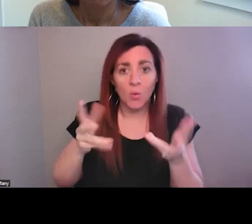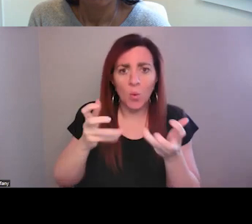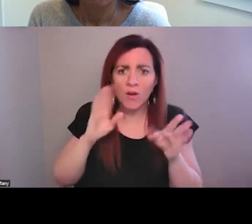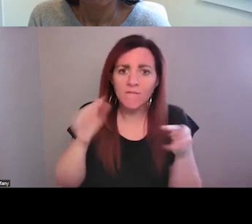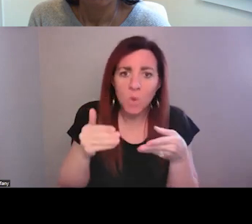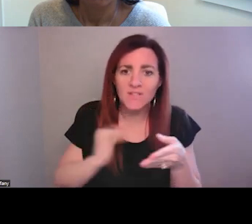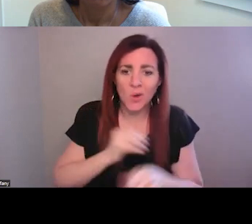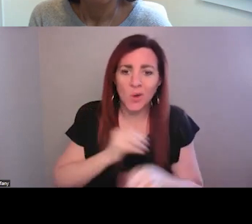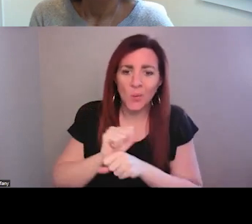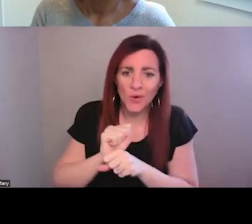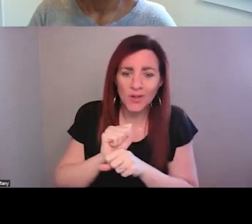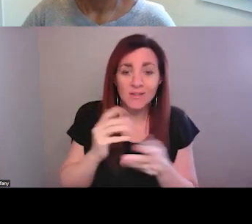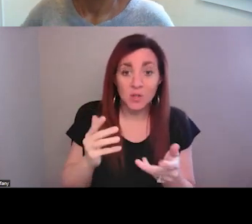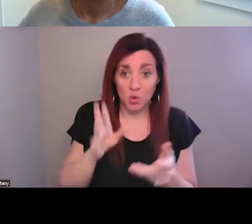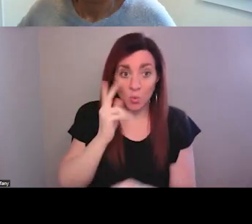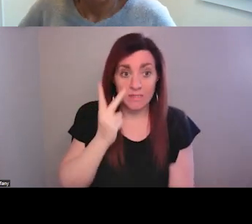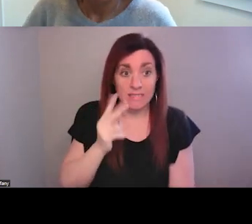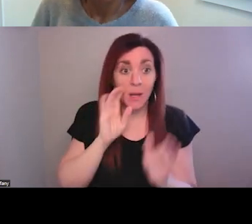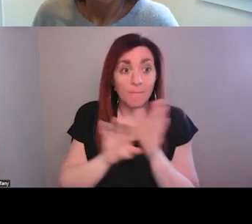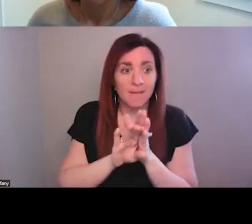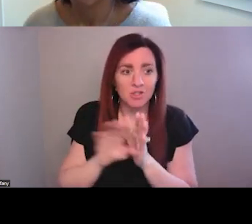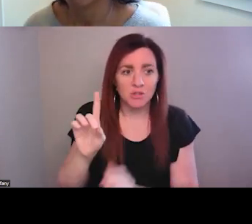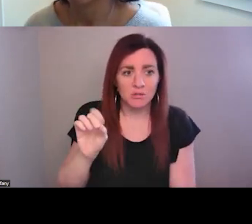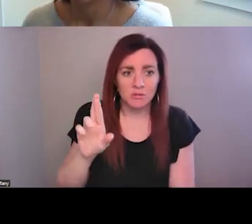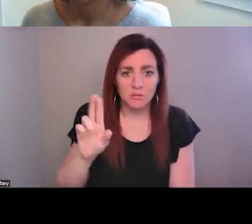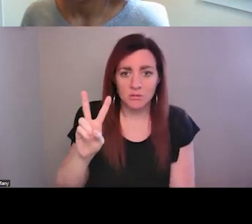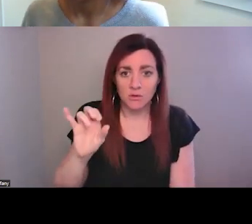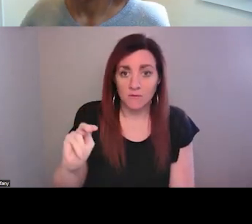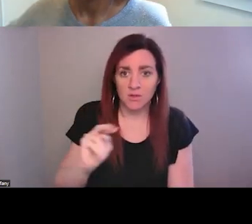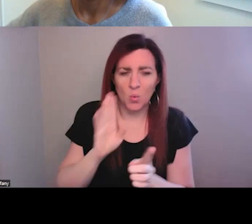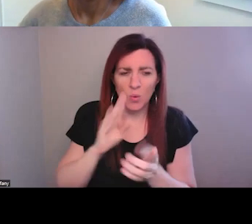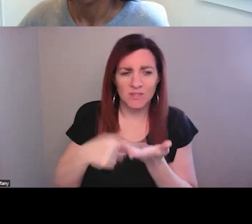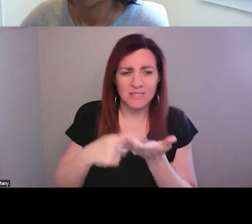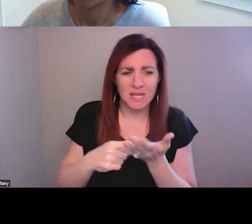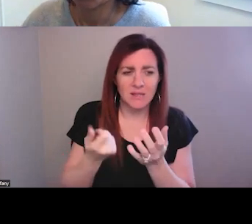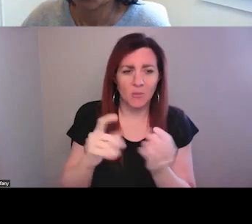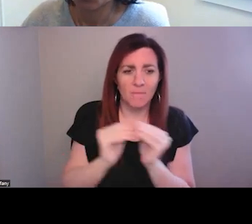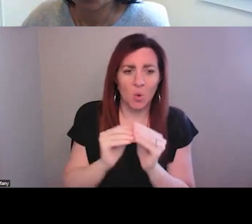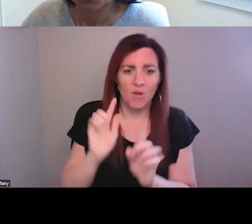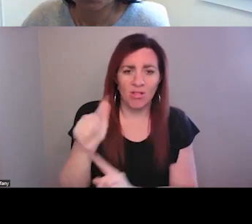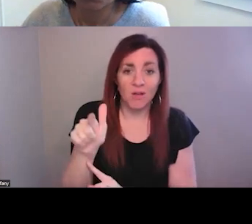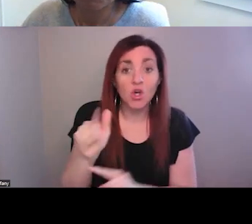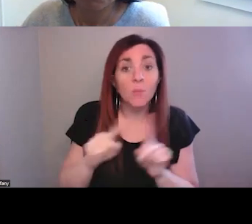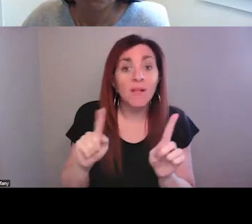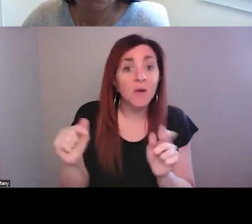WILL SEE A PICTURE OF DURAM. I KNOW THAT WE WILL TALK ABOUT THAT A LITTLE BIT LATER, TOO. THAT WAS THE FIRST FACILITY THAT WE